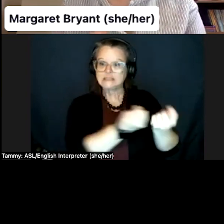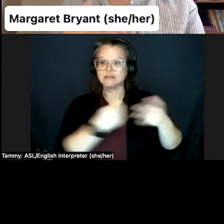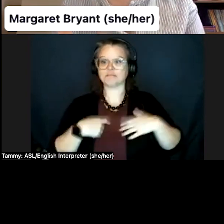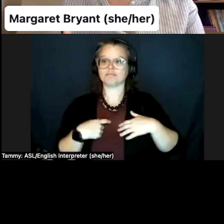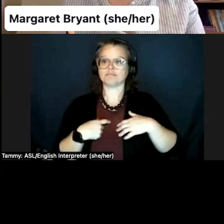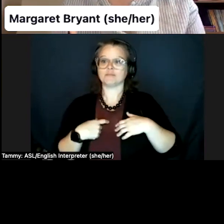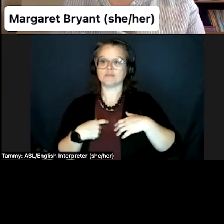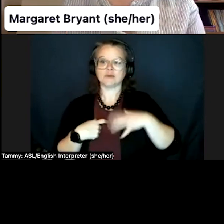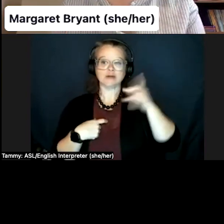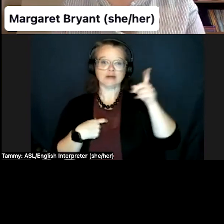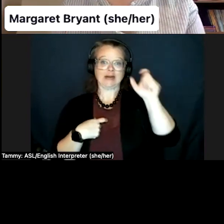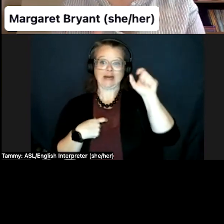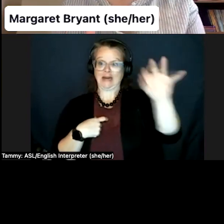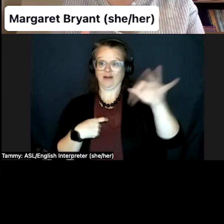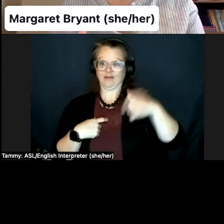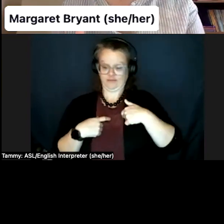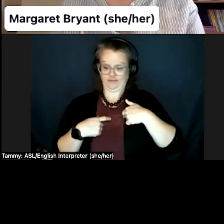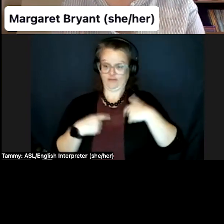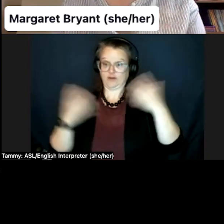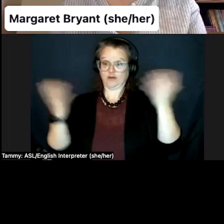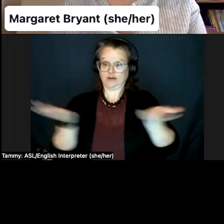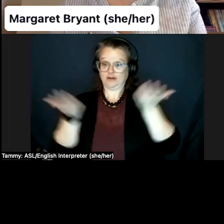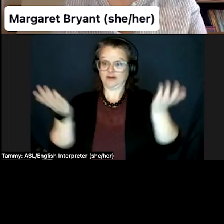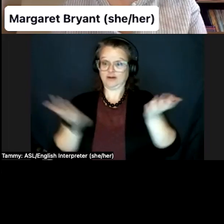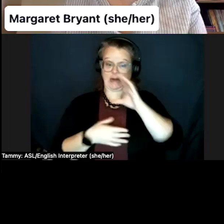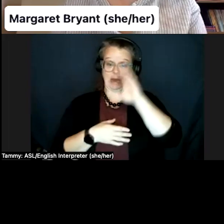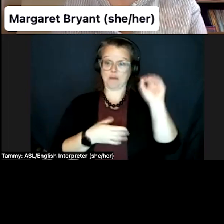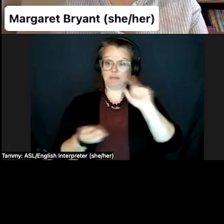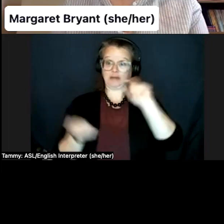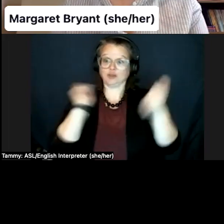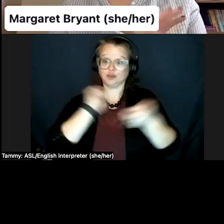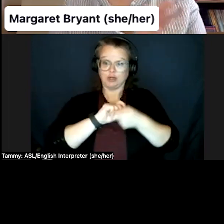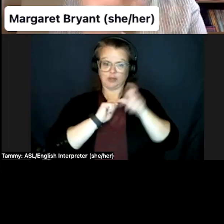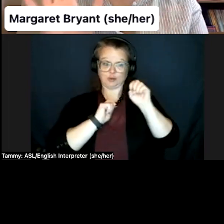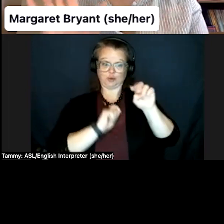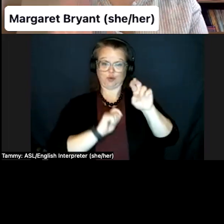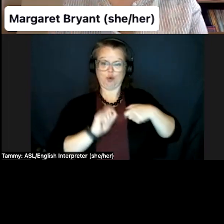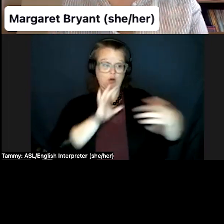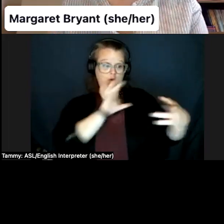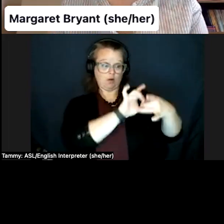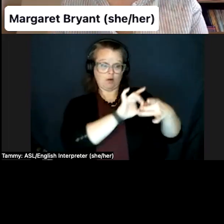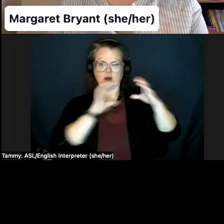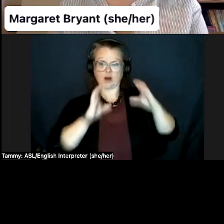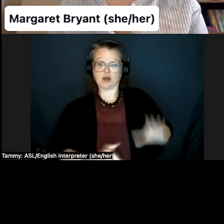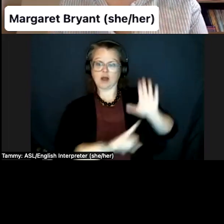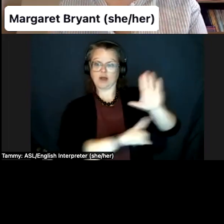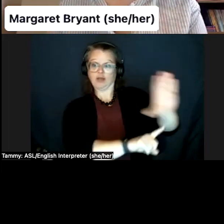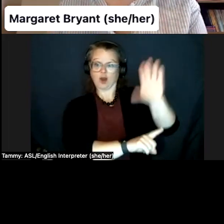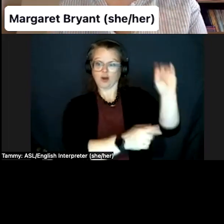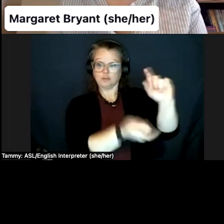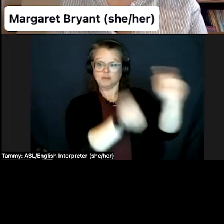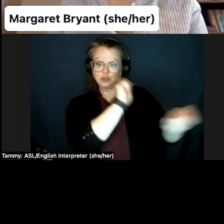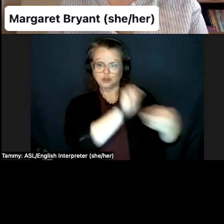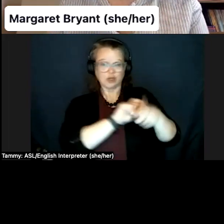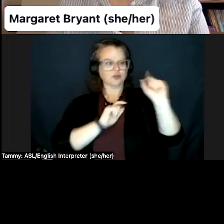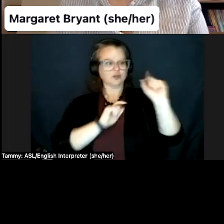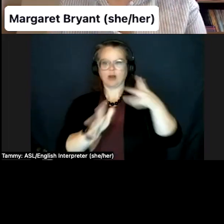it's searchable and it's a fantastic cross team archive. We're big fans, big fans.